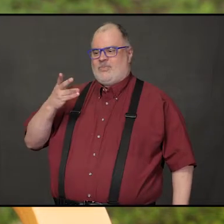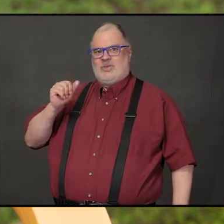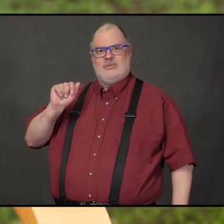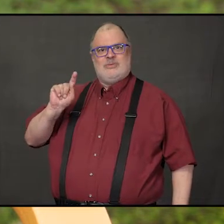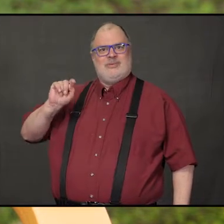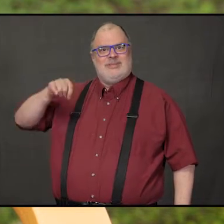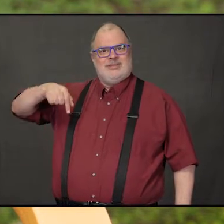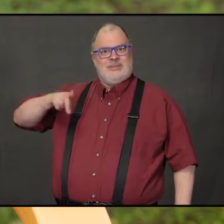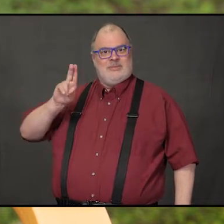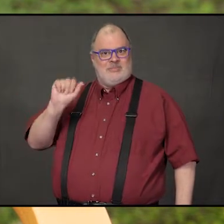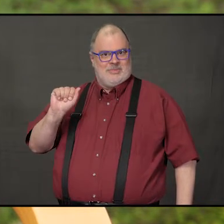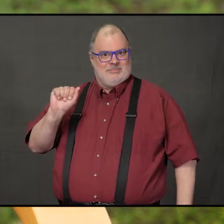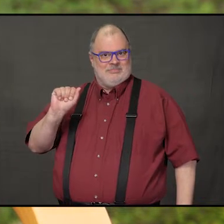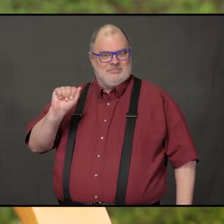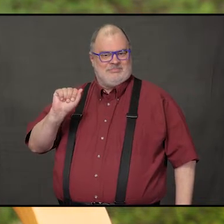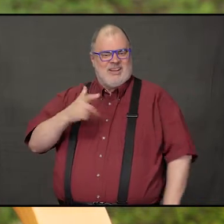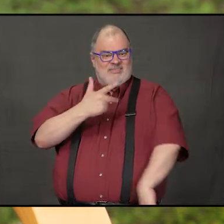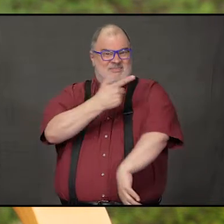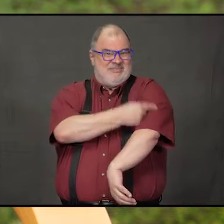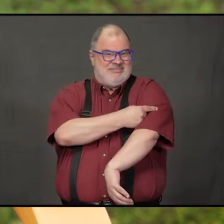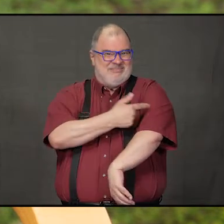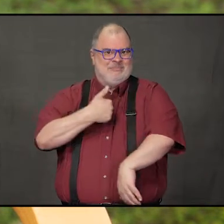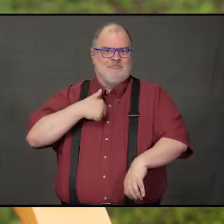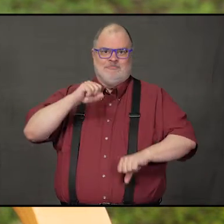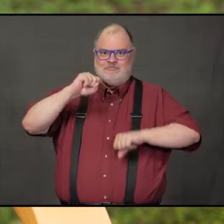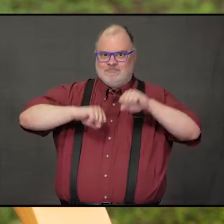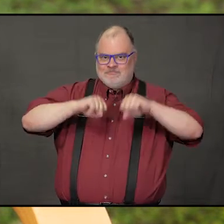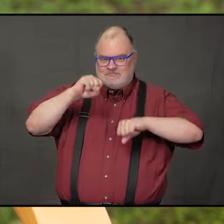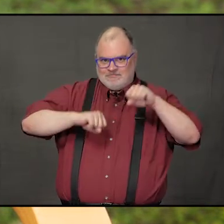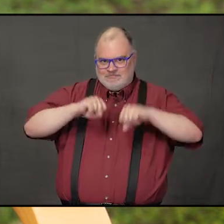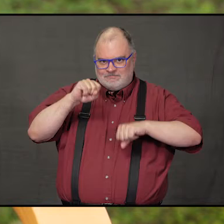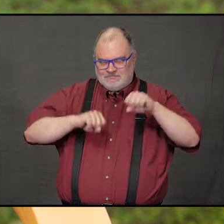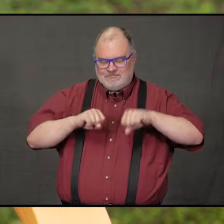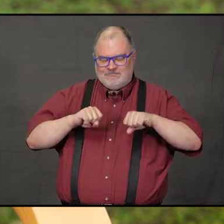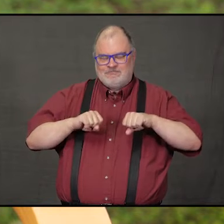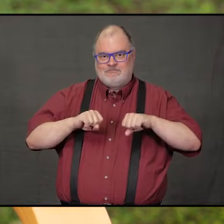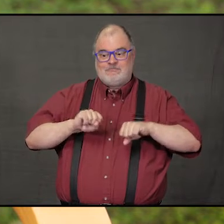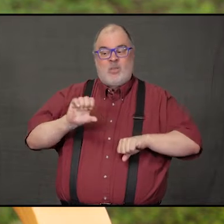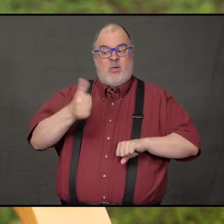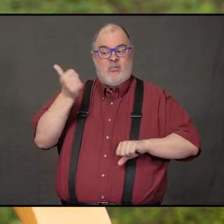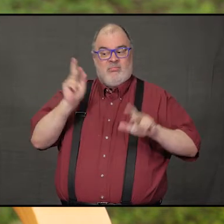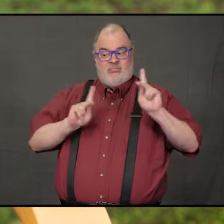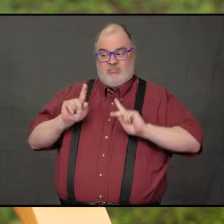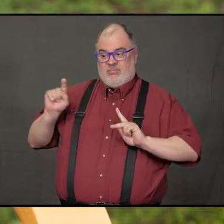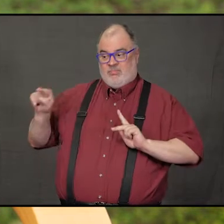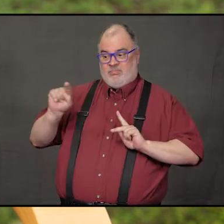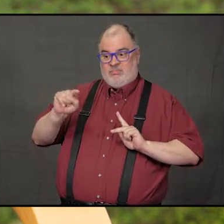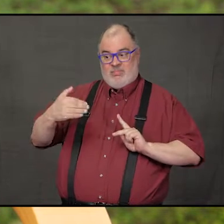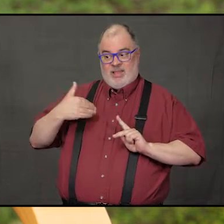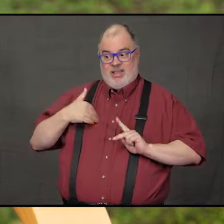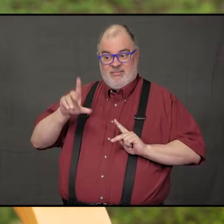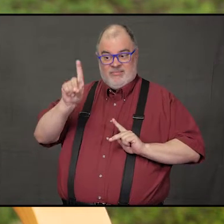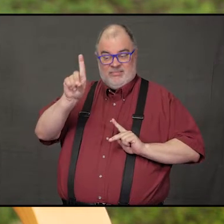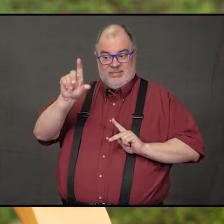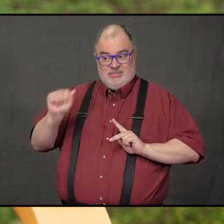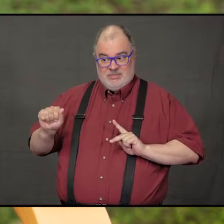but after hearing from other vaccinated people with disabilities - it made me more confident.